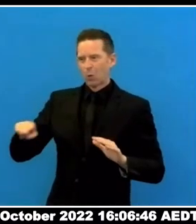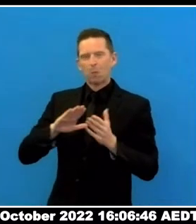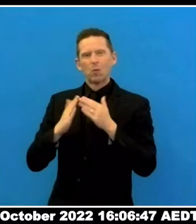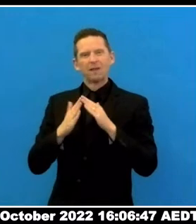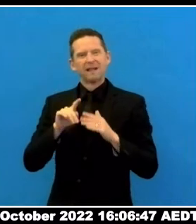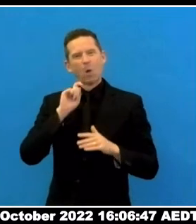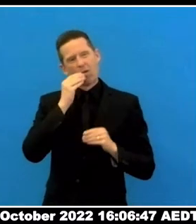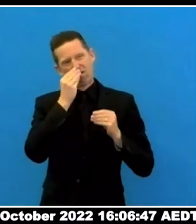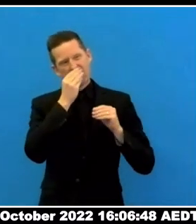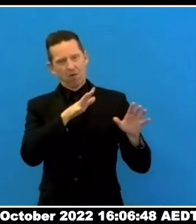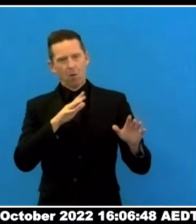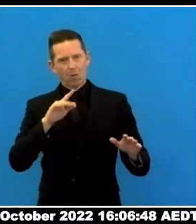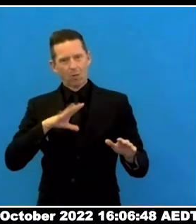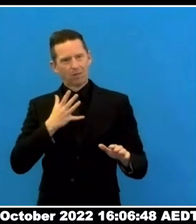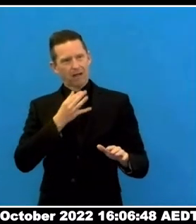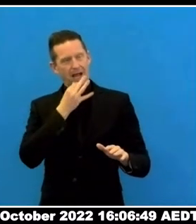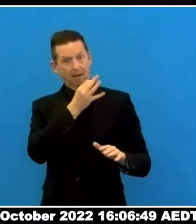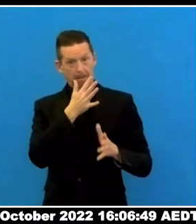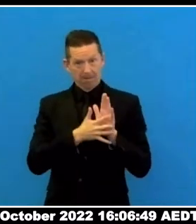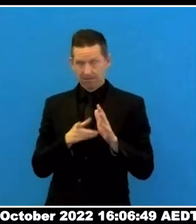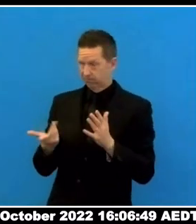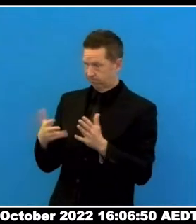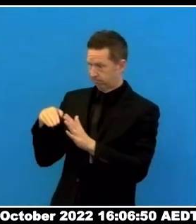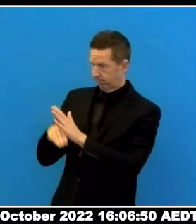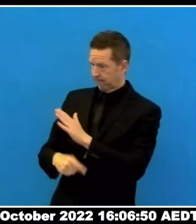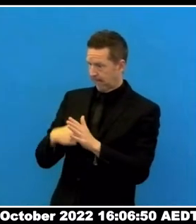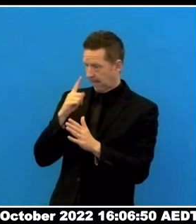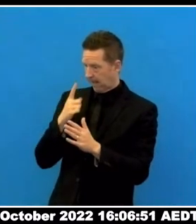will be able to help the CaLD community to apply for NDIS,